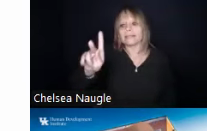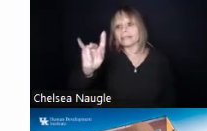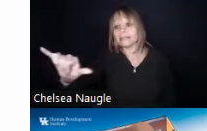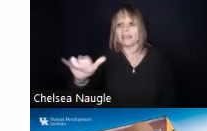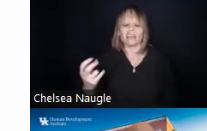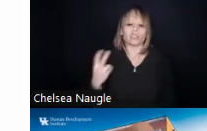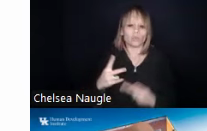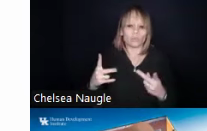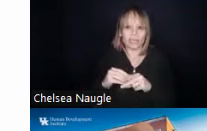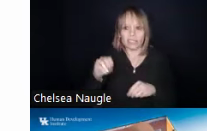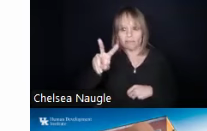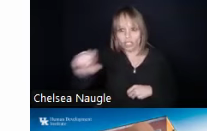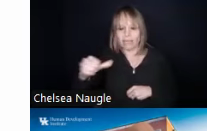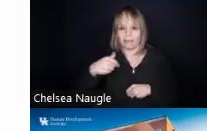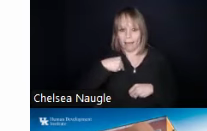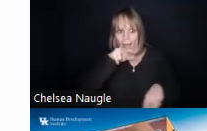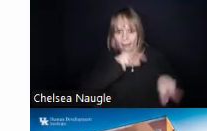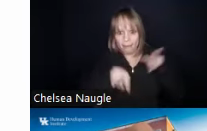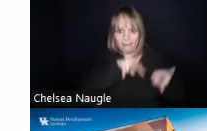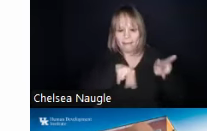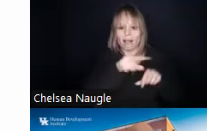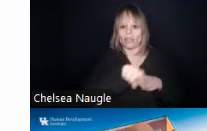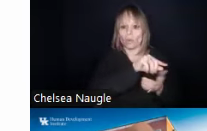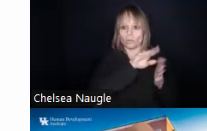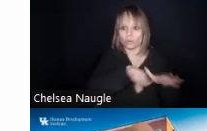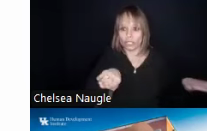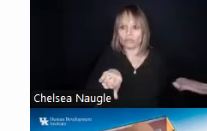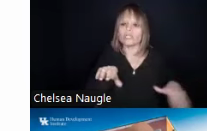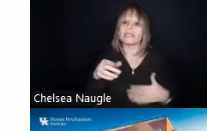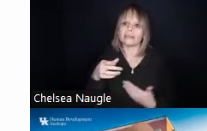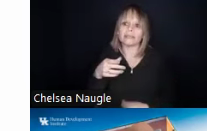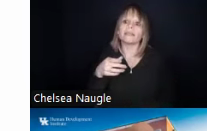the breakout there for uh kind of the most persistent 19 14 male, five female,